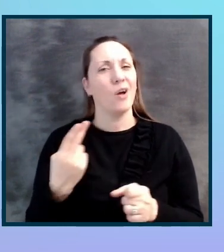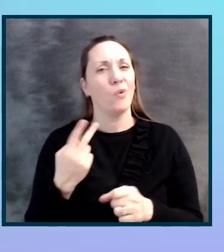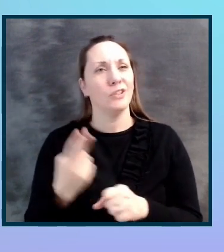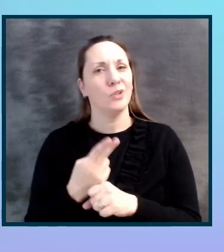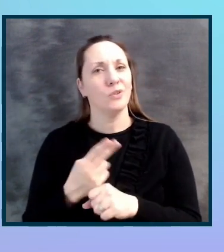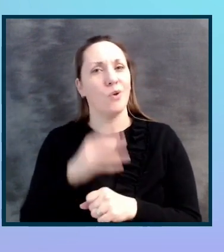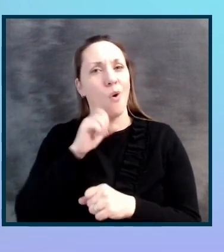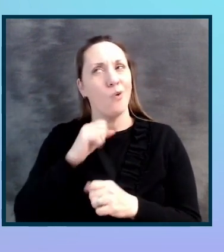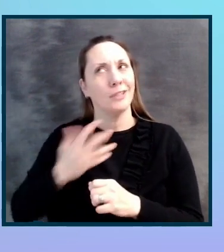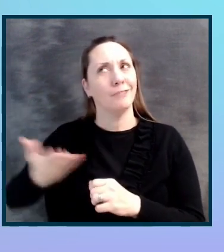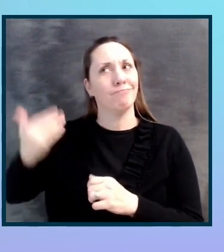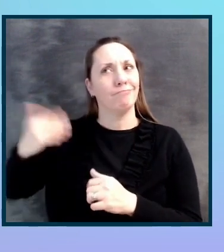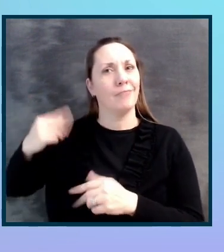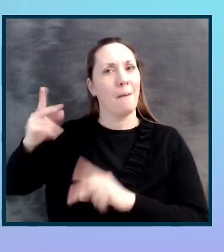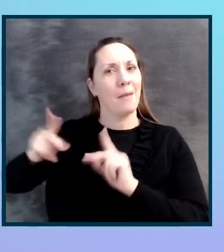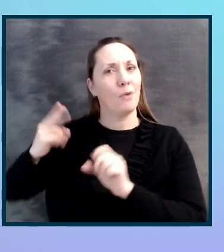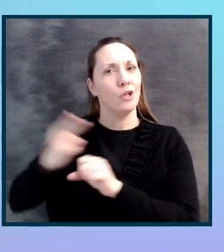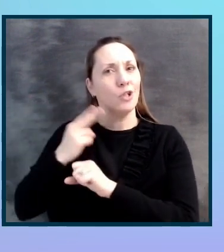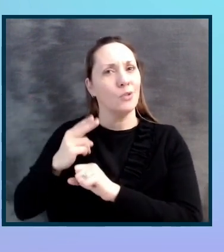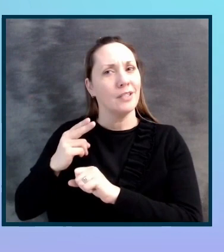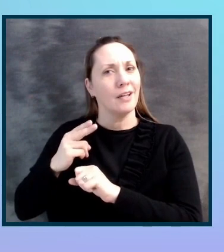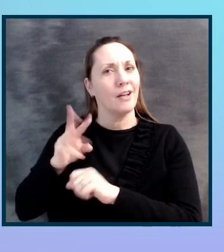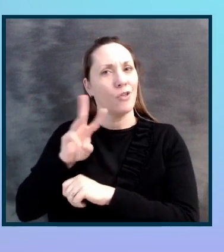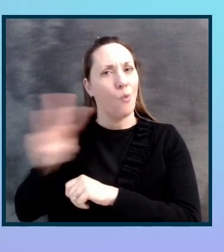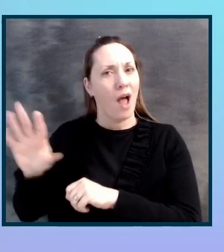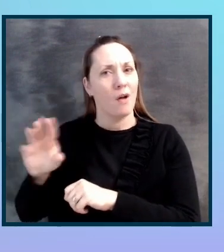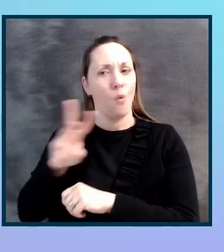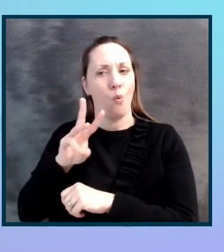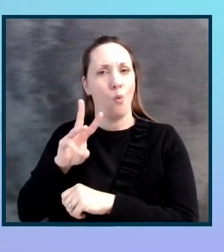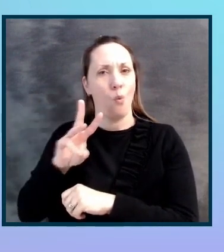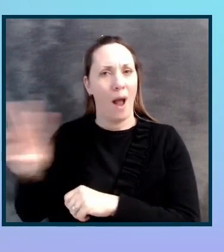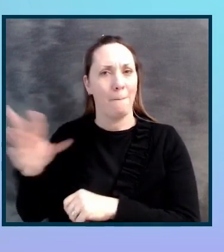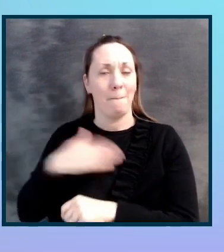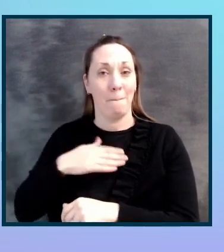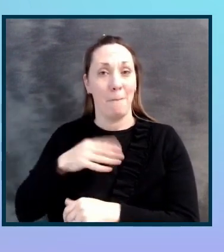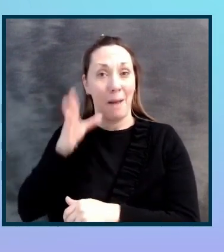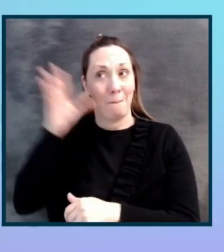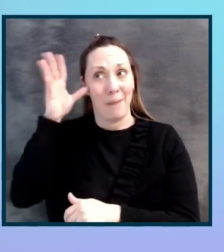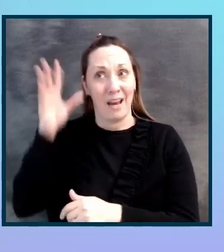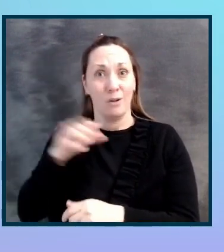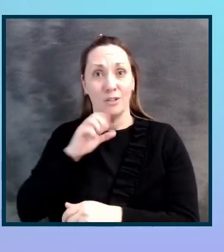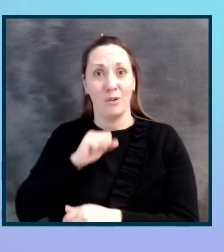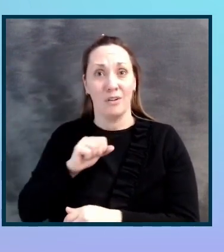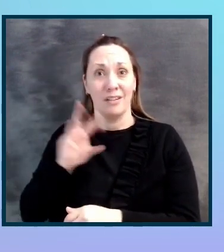of people who are using the Web. My parents are in their 60s. They'll be the first people to tell you this actually.